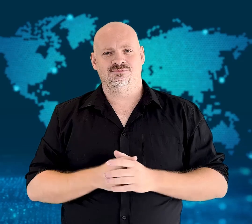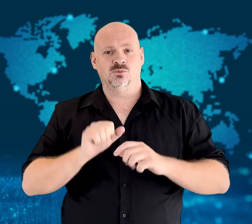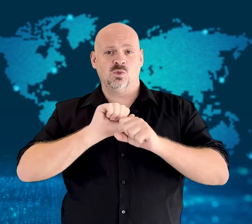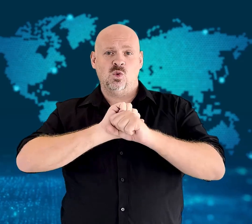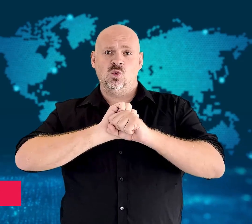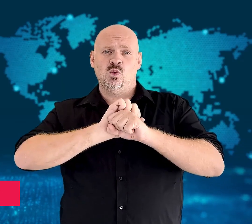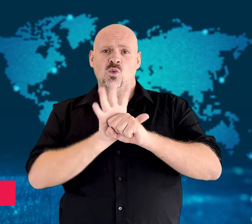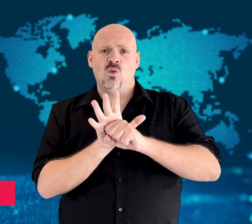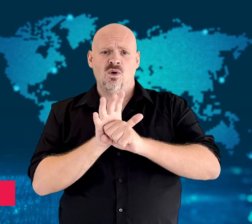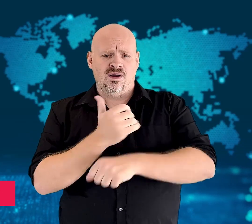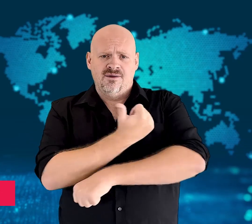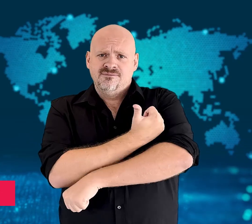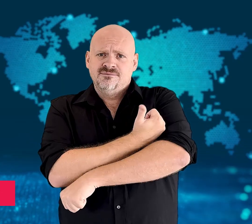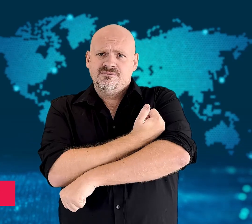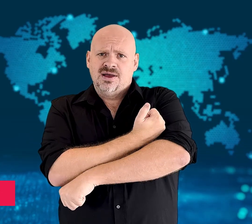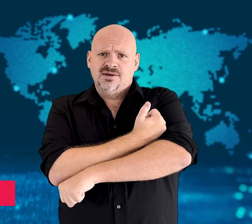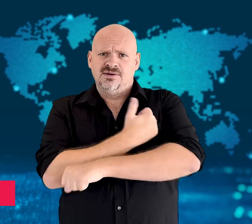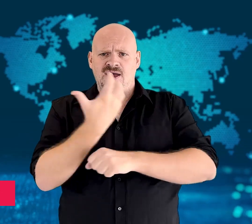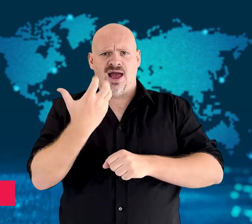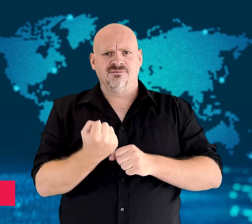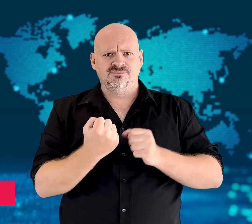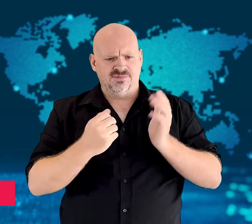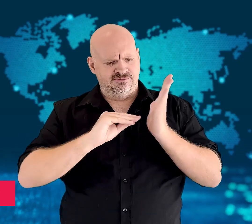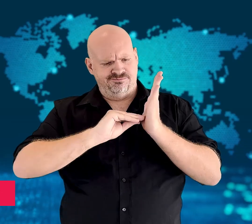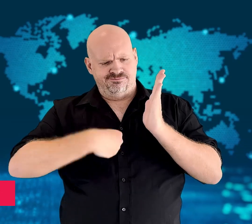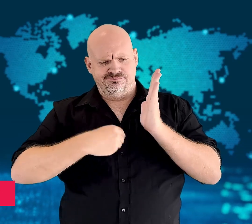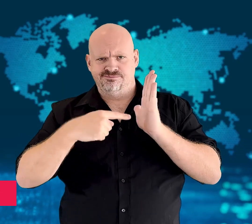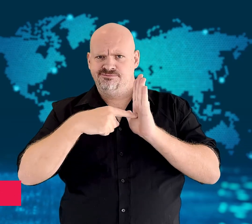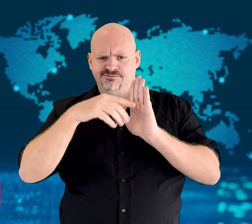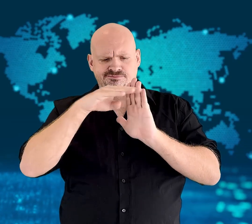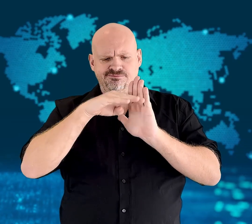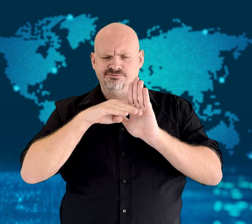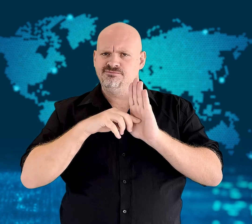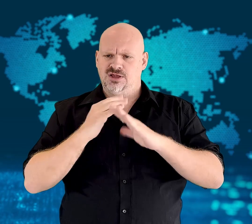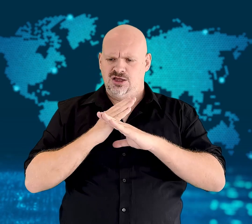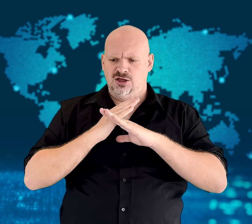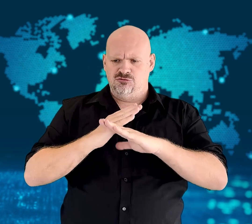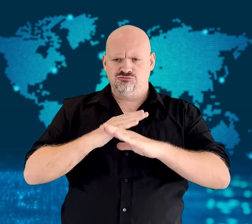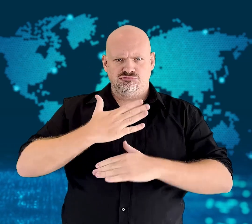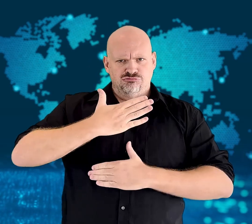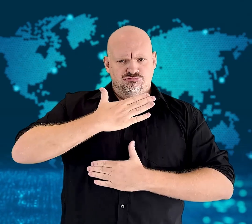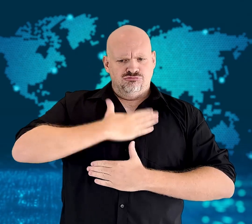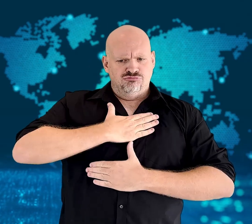[GAVIN]: Moderna has filed lawsuits against Pfizer and BioNTech over